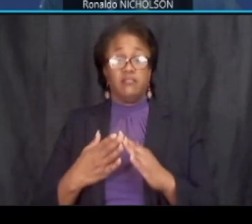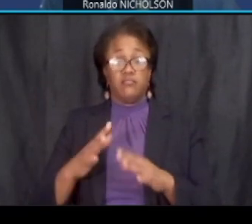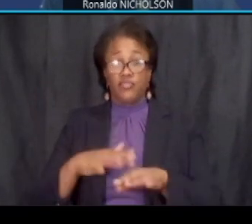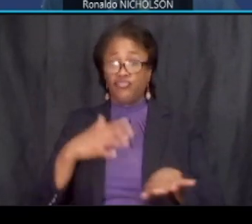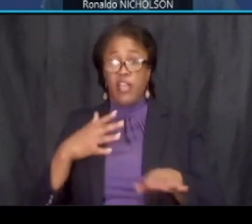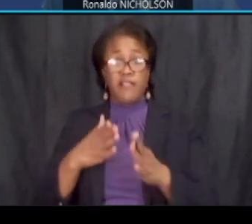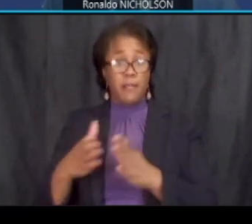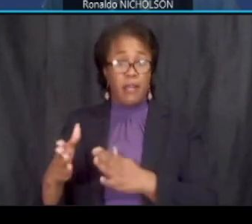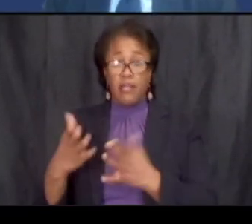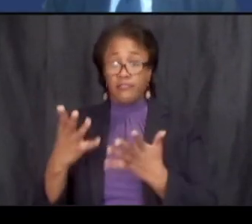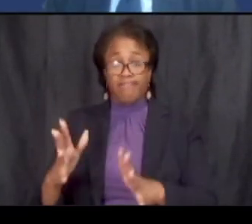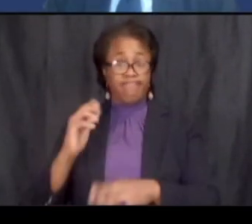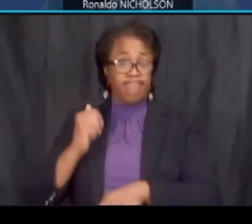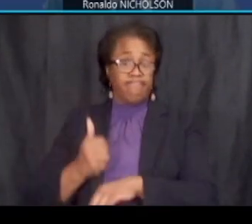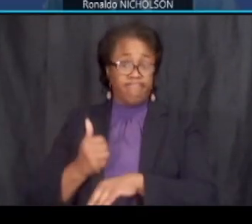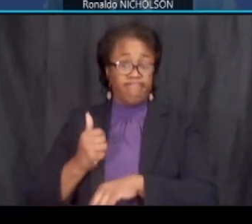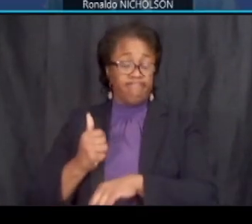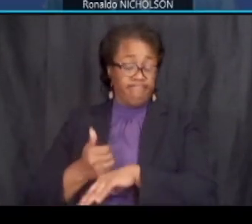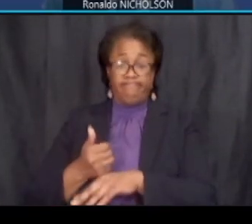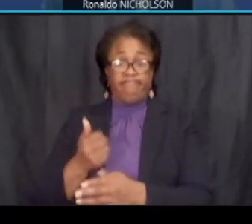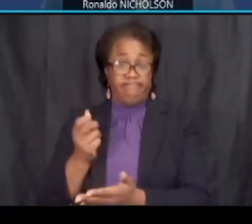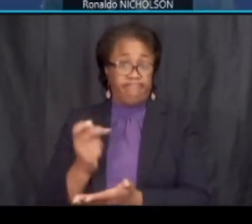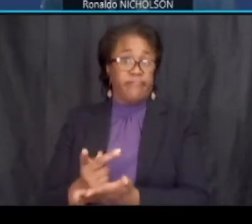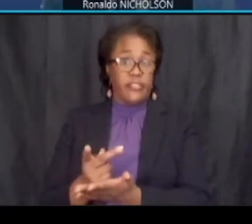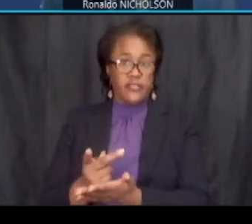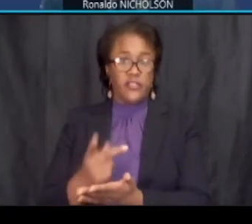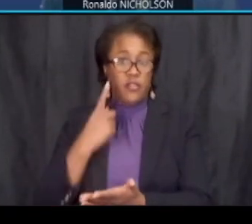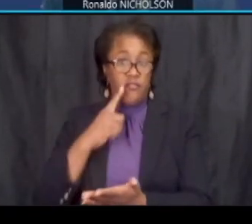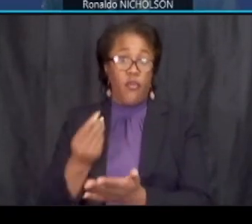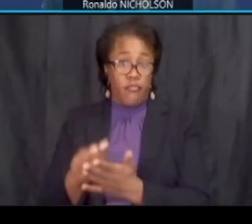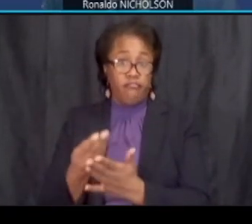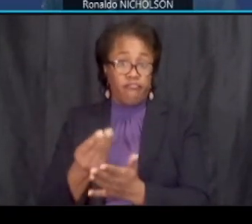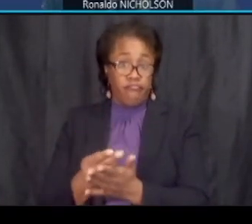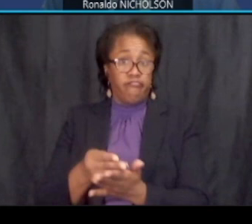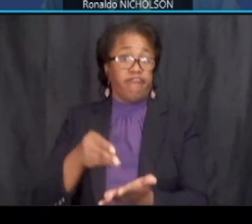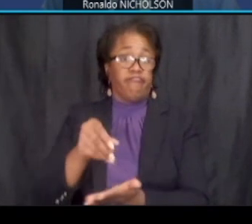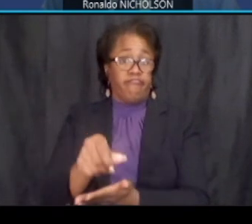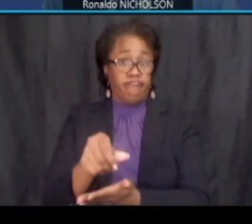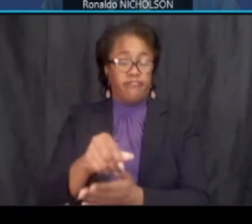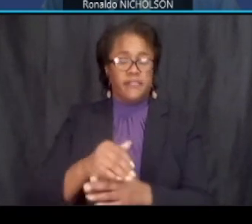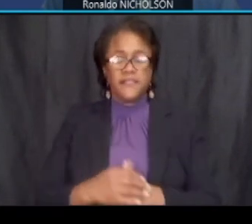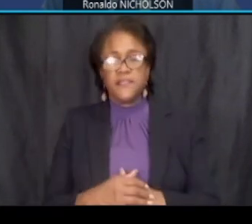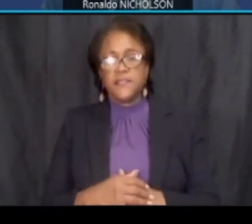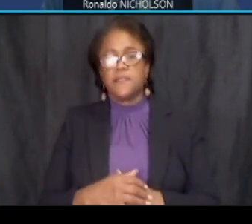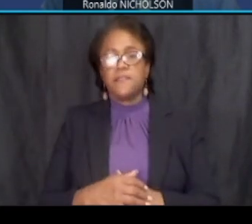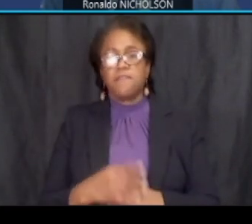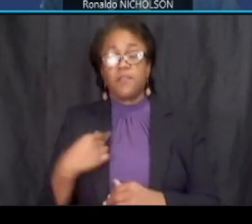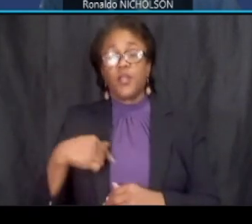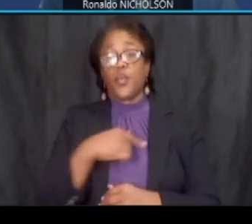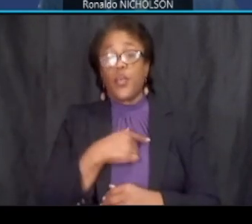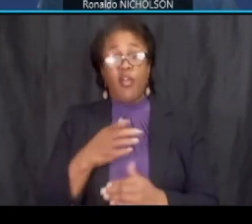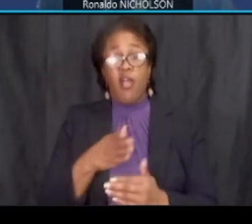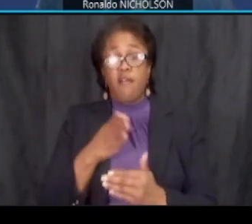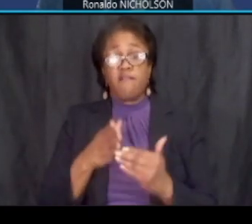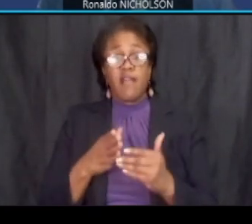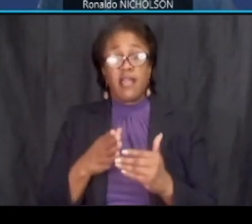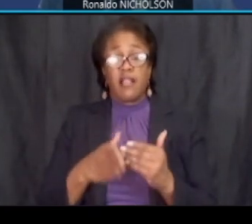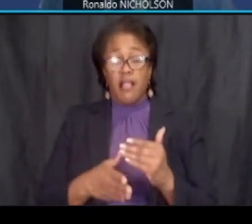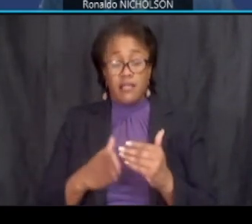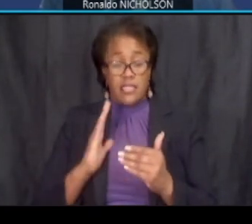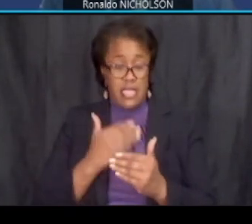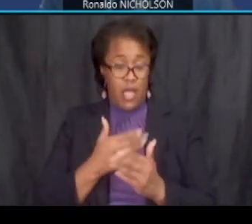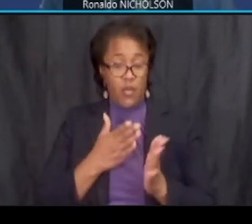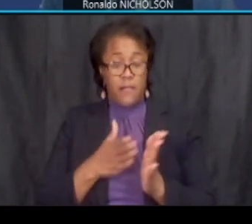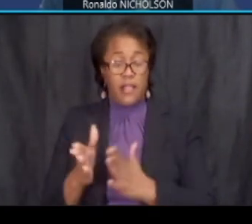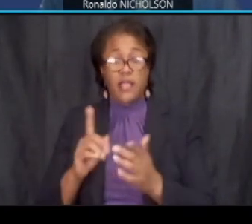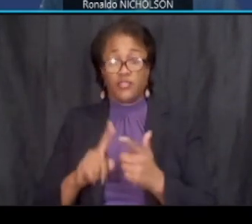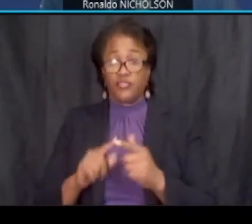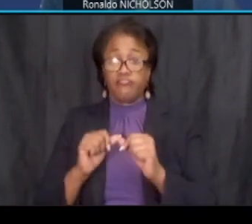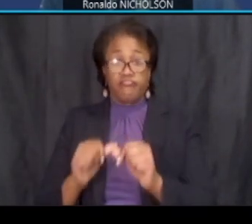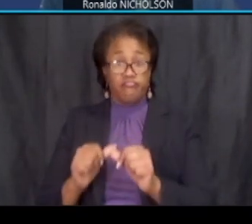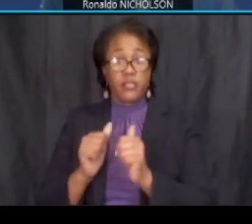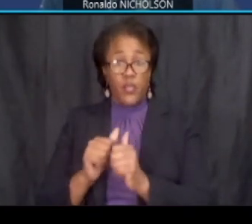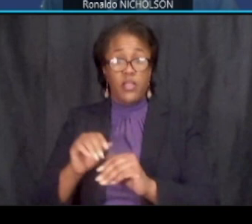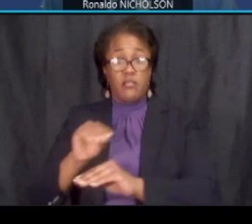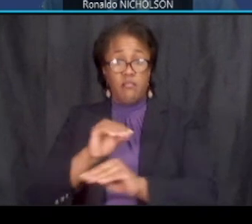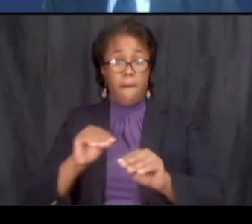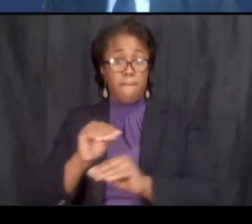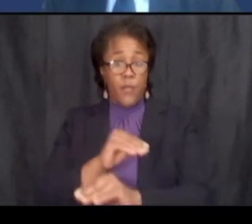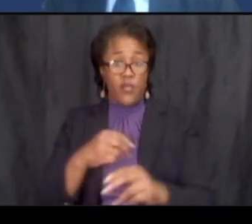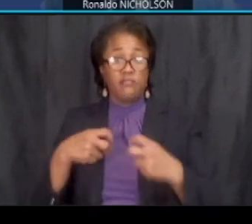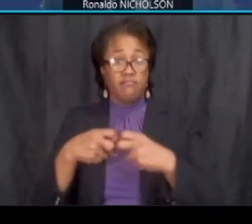um for funding we are finalizing our plans to proceed with utility relocation and procurement